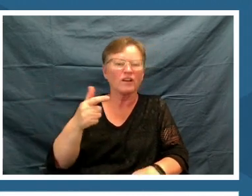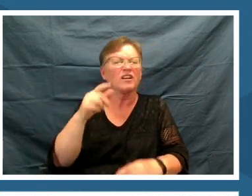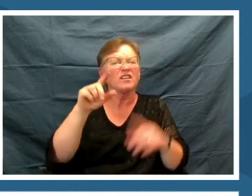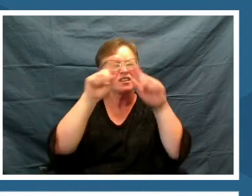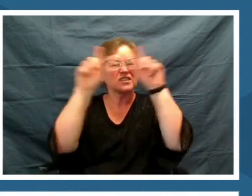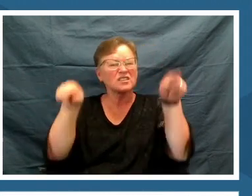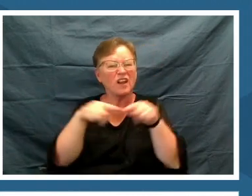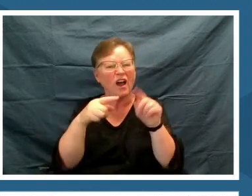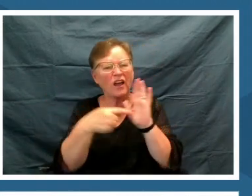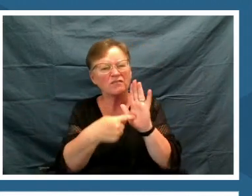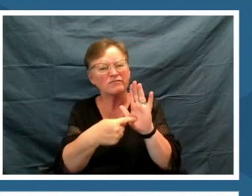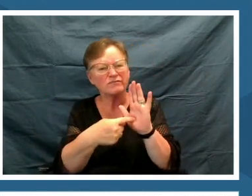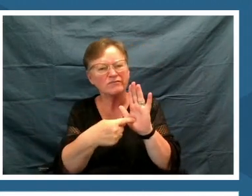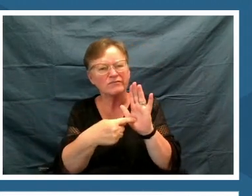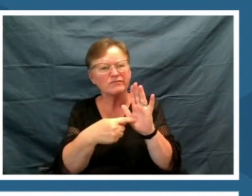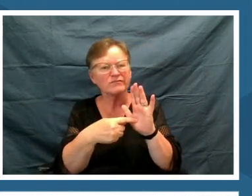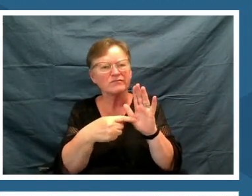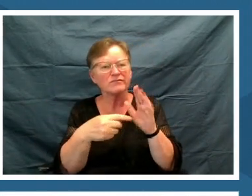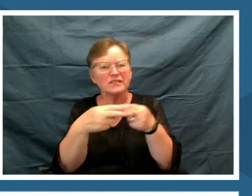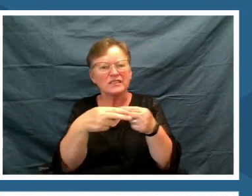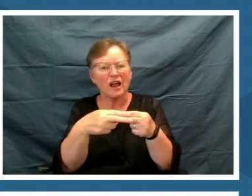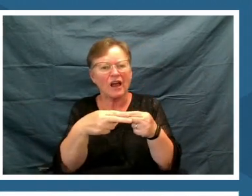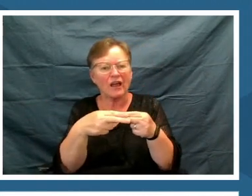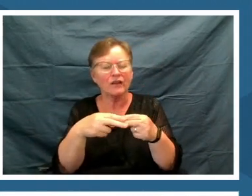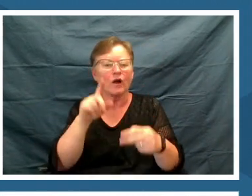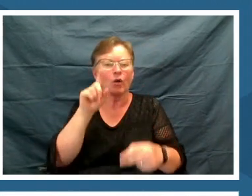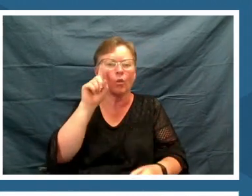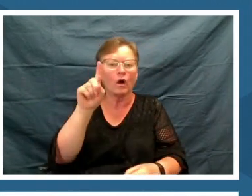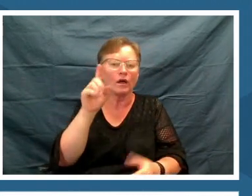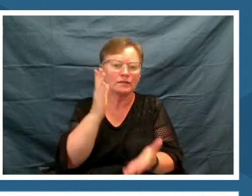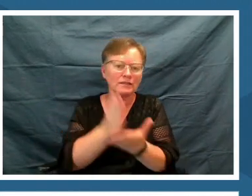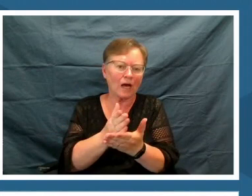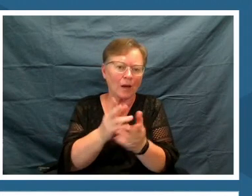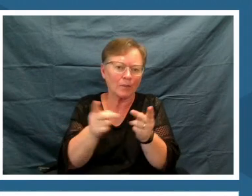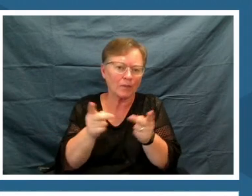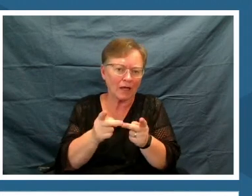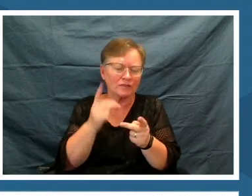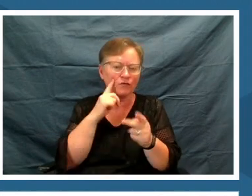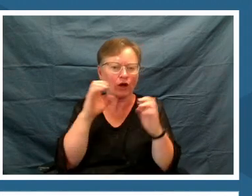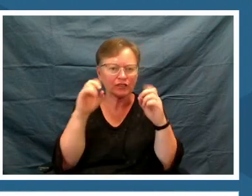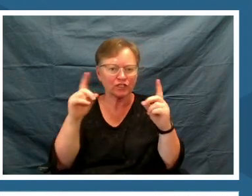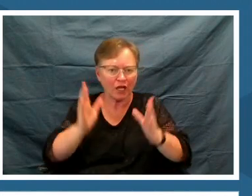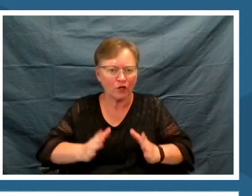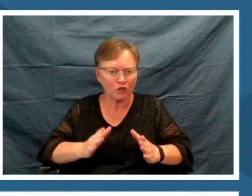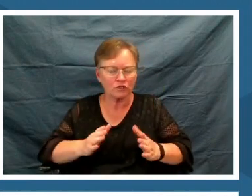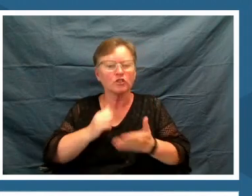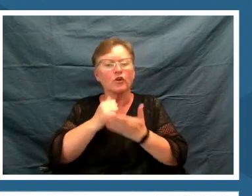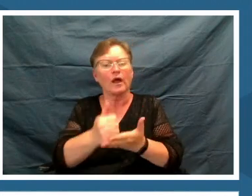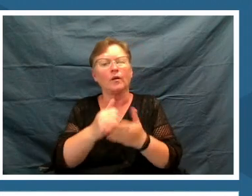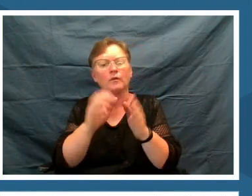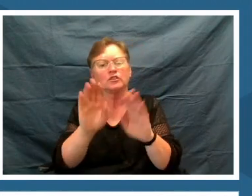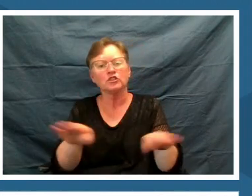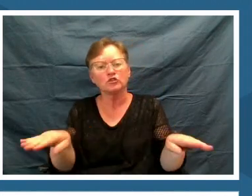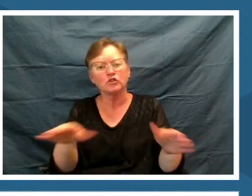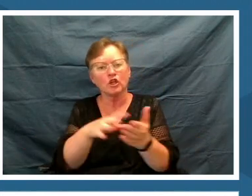it's a one-stop portal for educators to help your kids learn